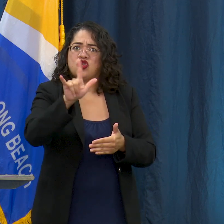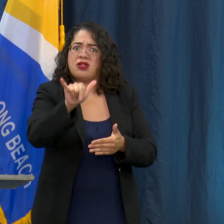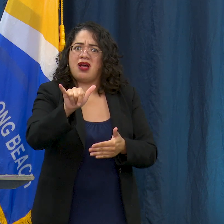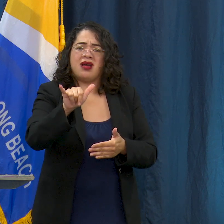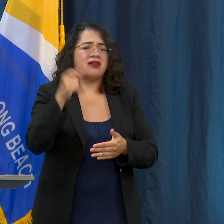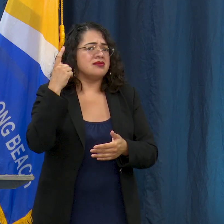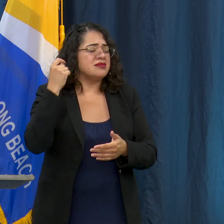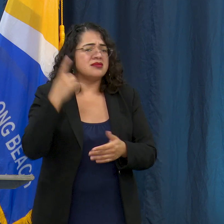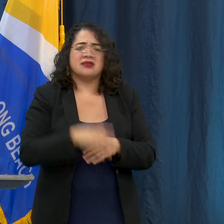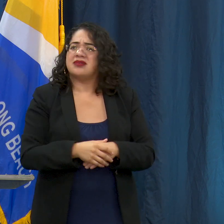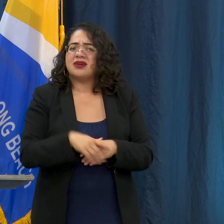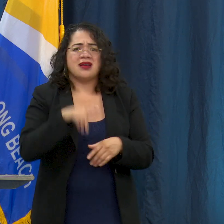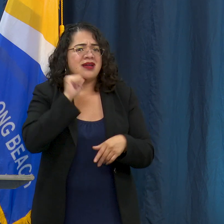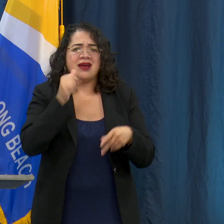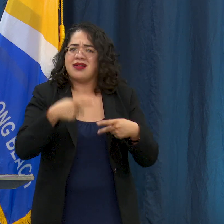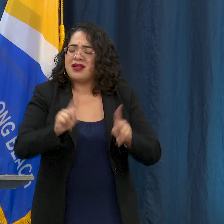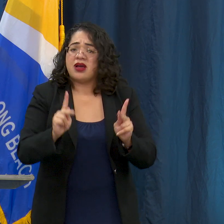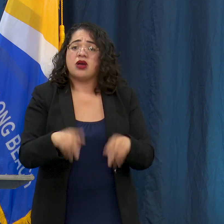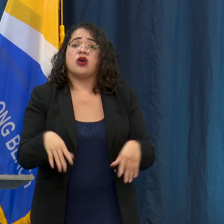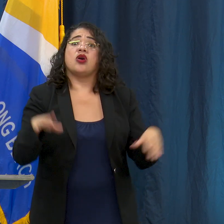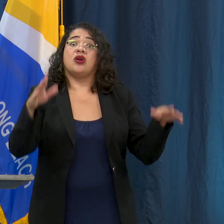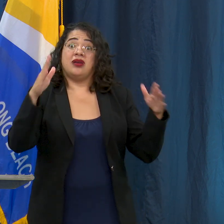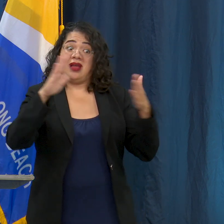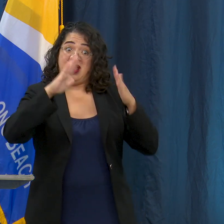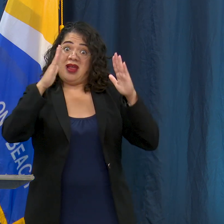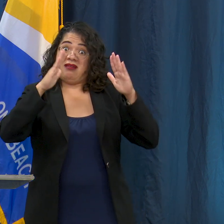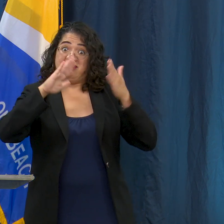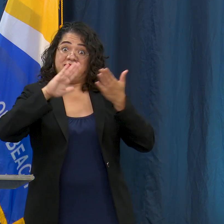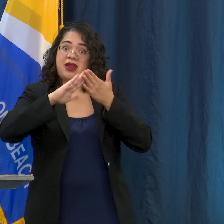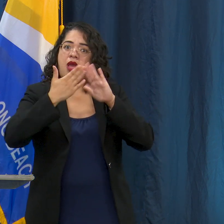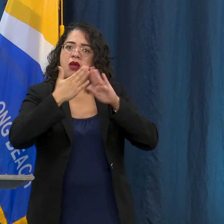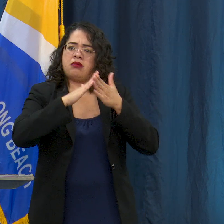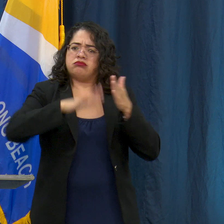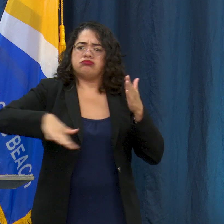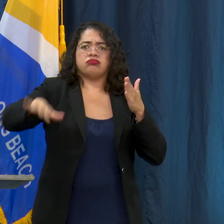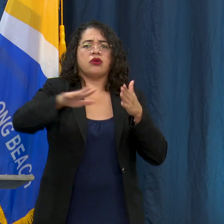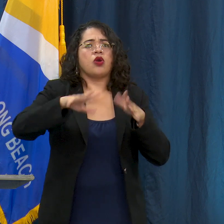and other social gatherings can quickly spread COVID-19 because people are